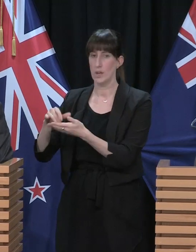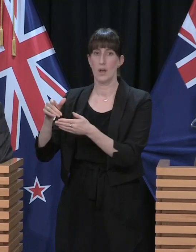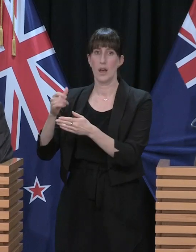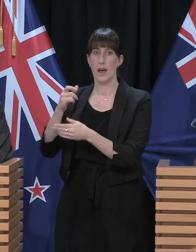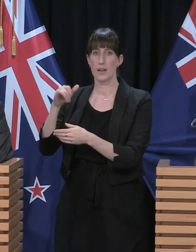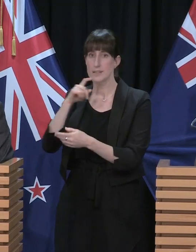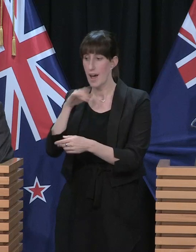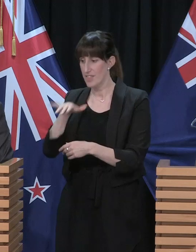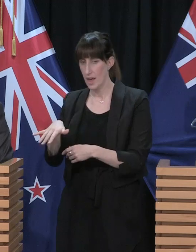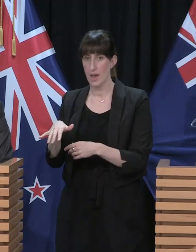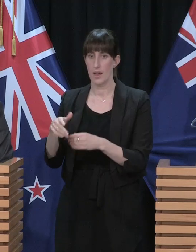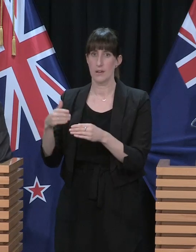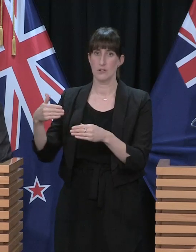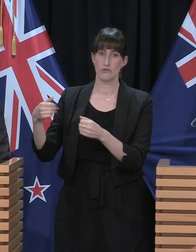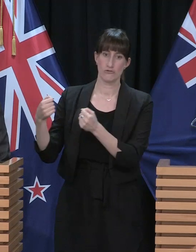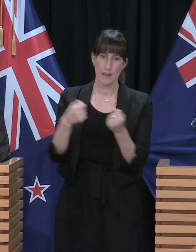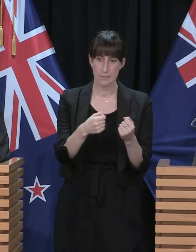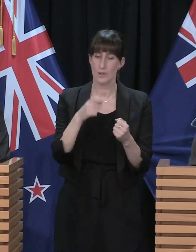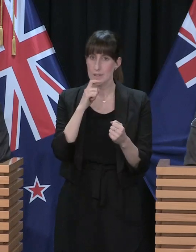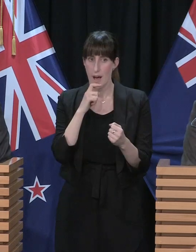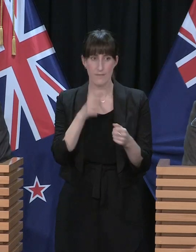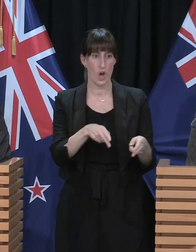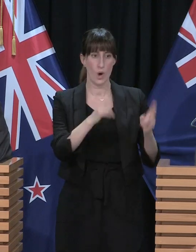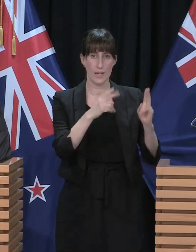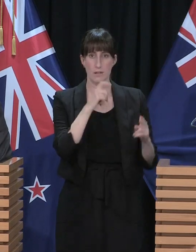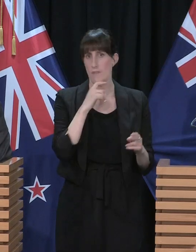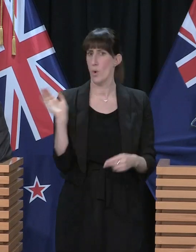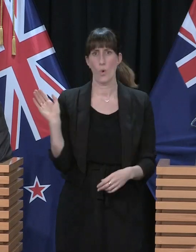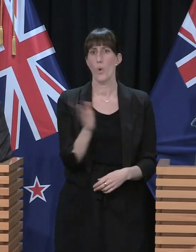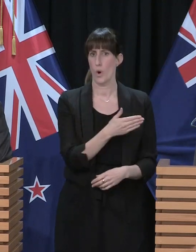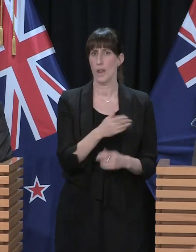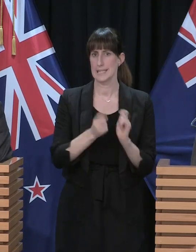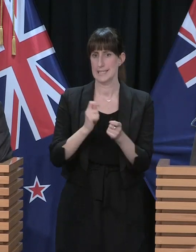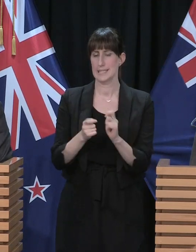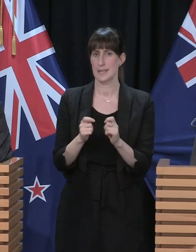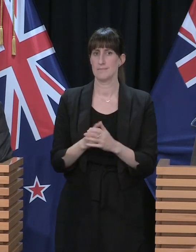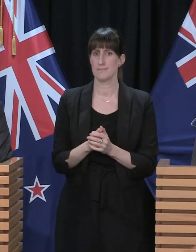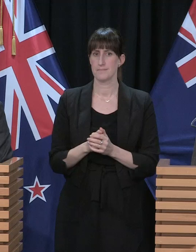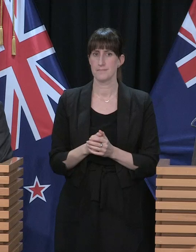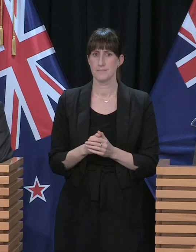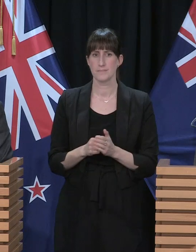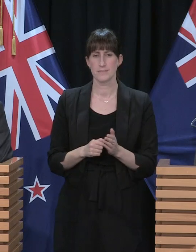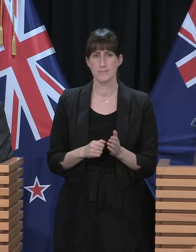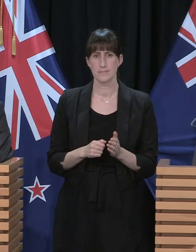continuing to increase. Obviously, like all things related to testing, I would like to see that moving